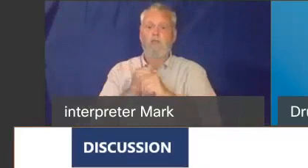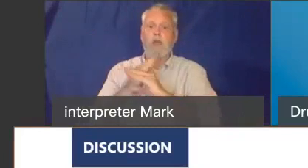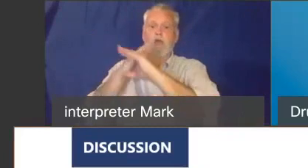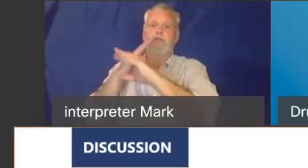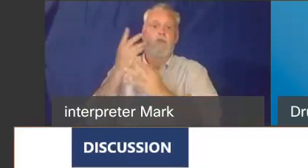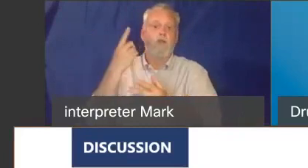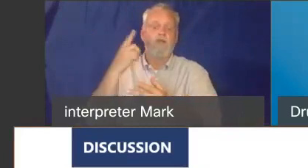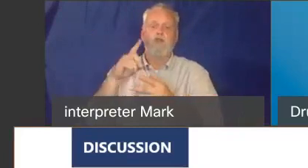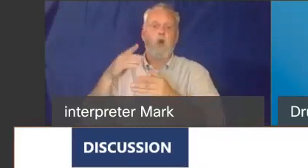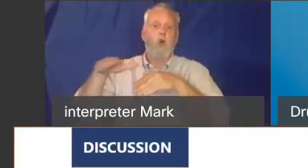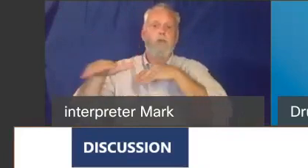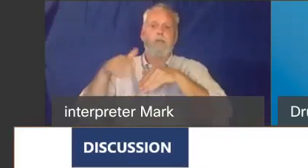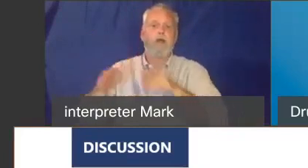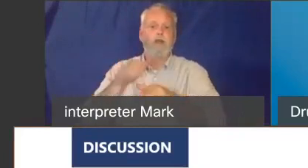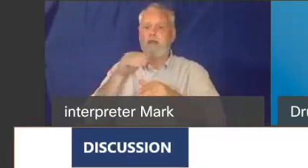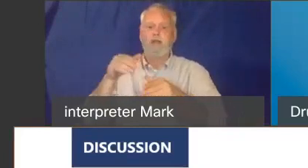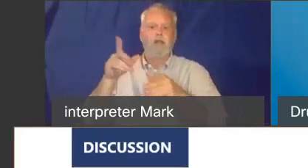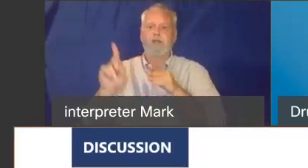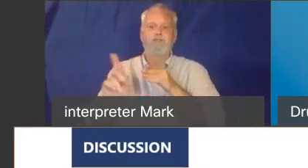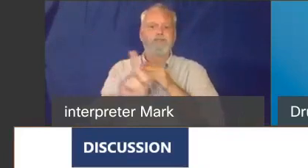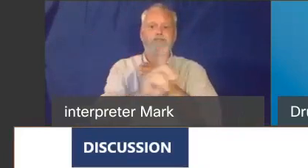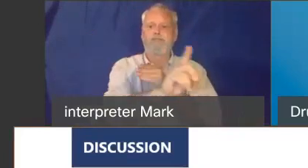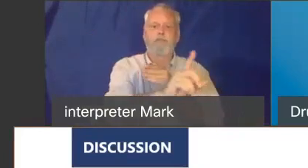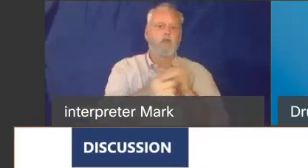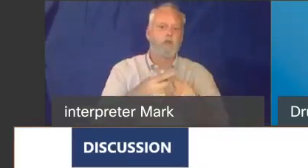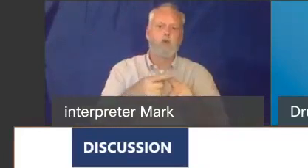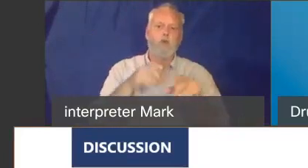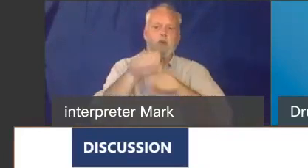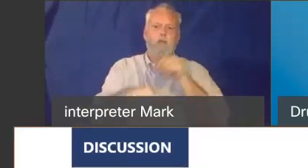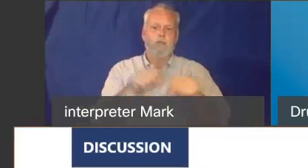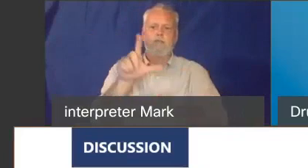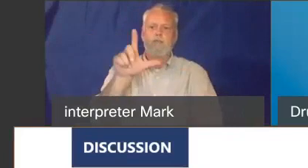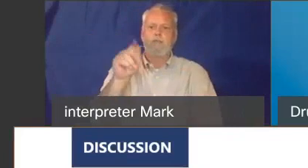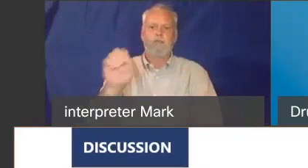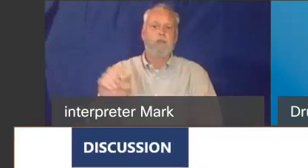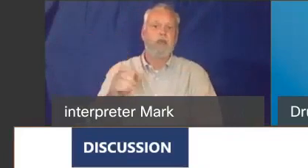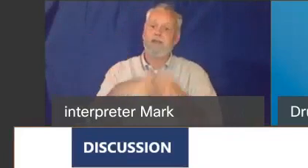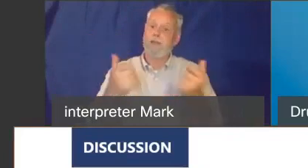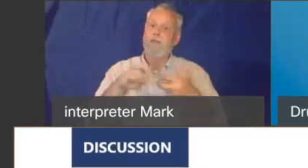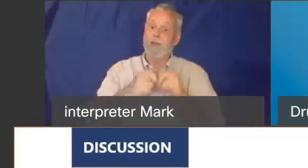Industry instant wander into the cycle lane because I think that is a big problem that I've seen a lot to.